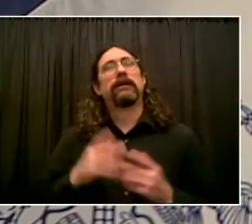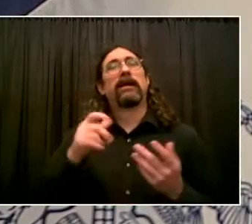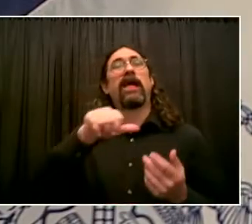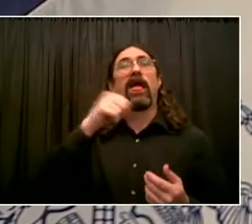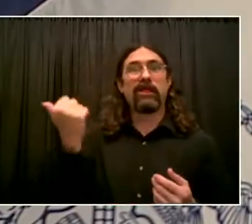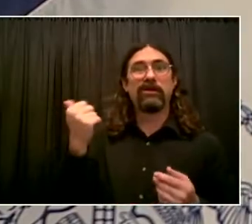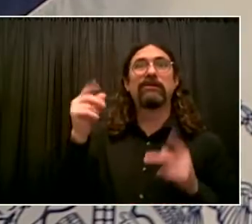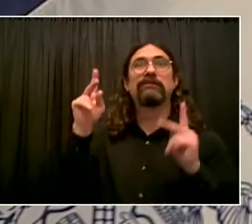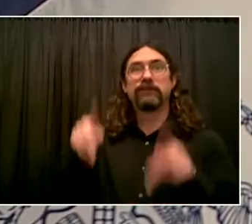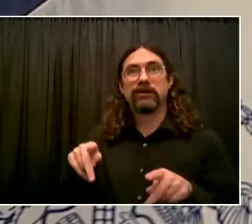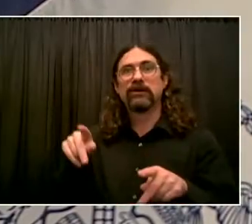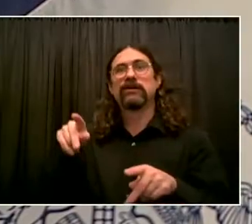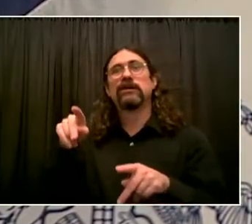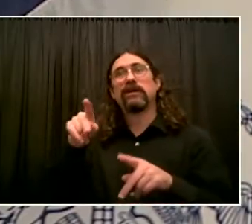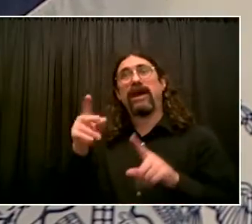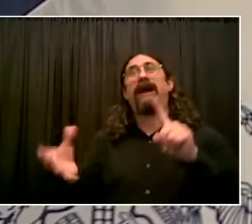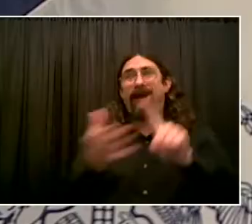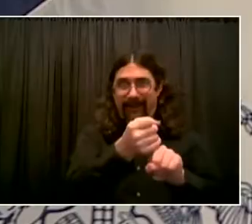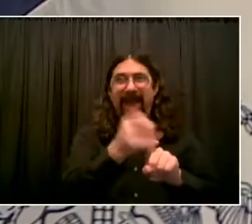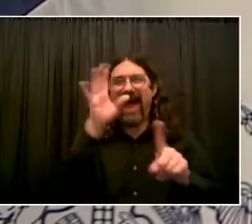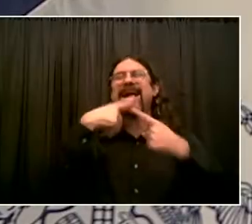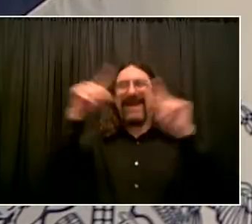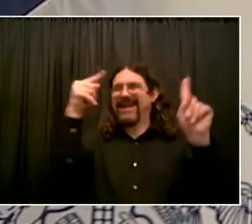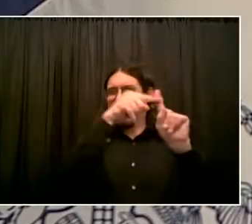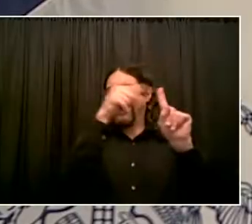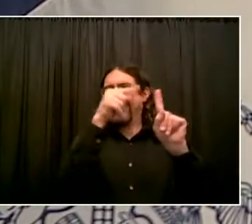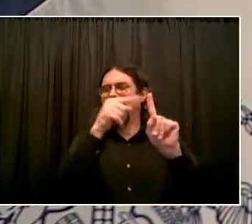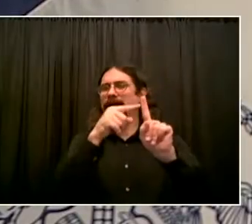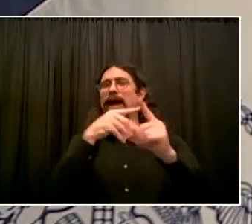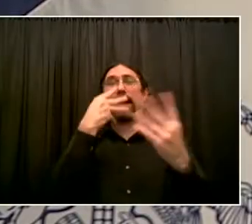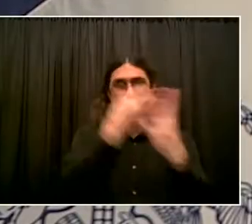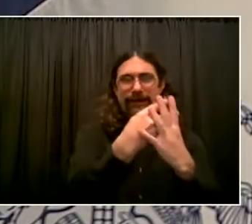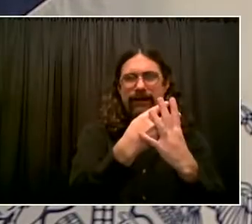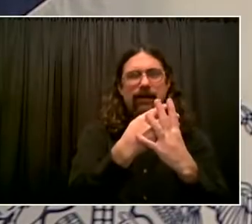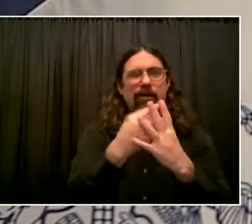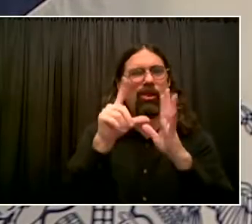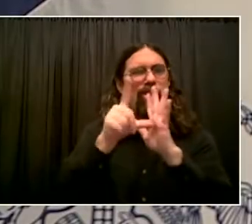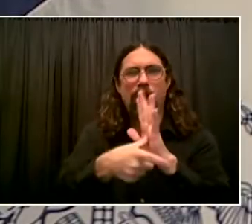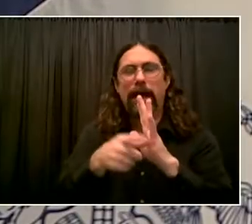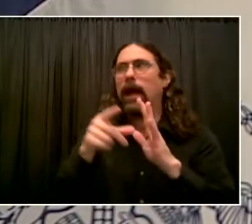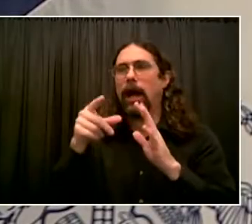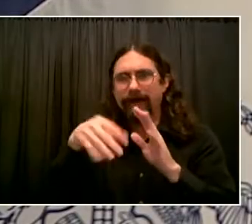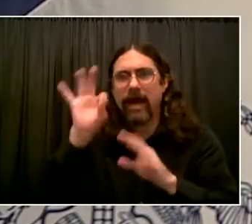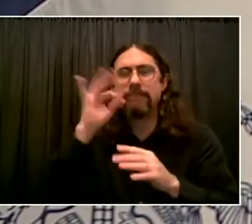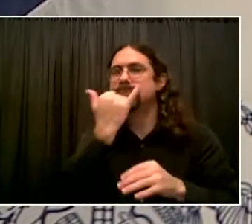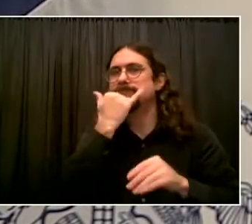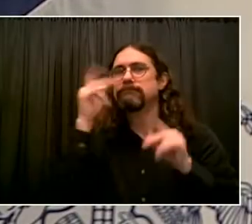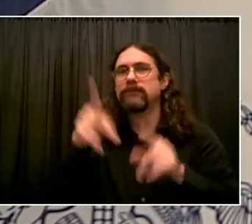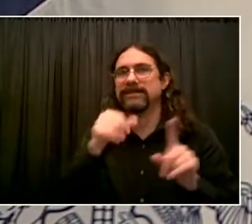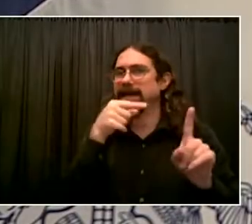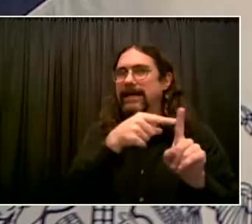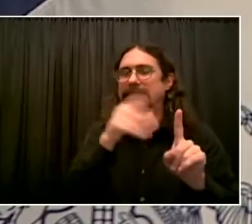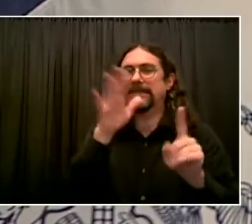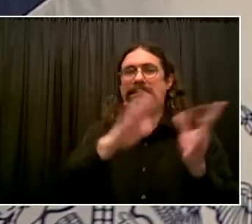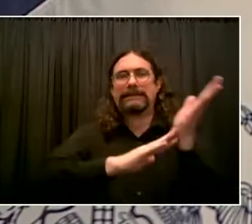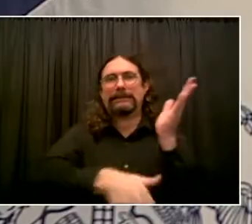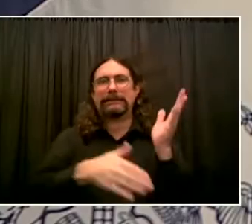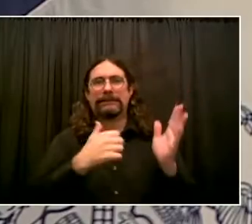BUT DIDN'T SKA THE QUESTION,